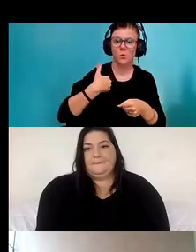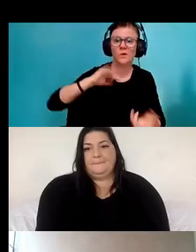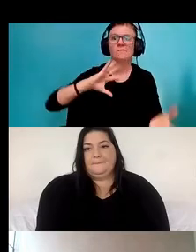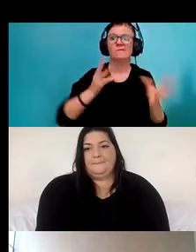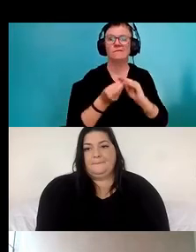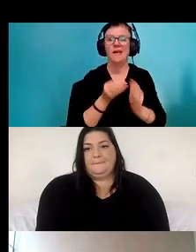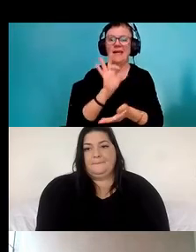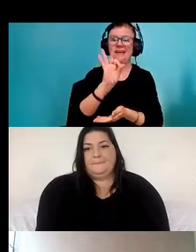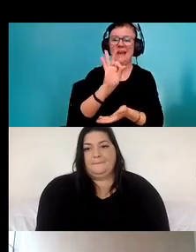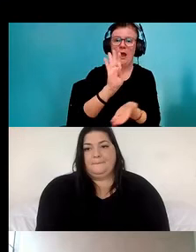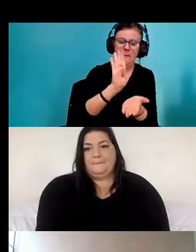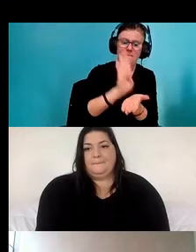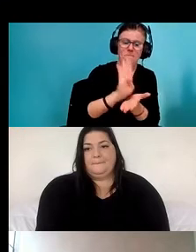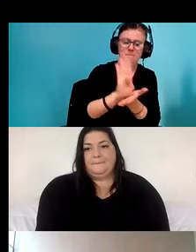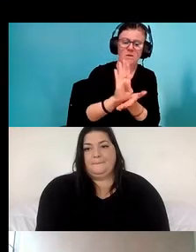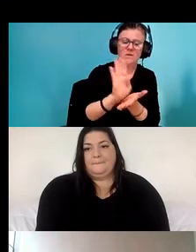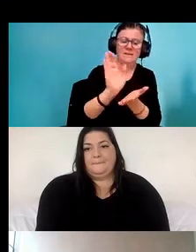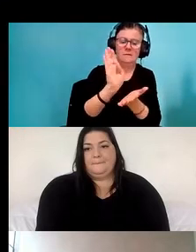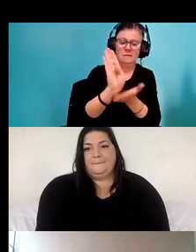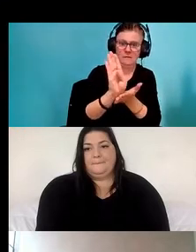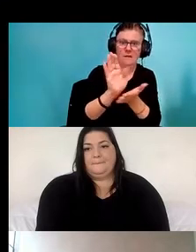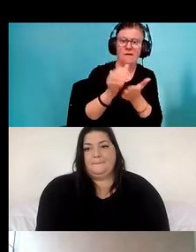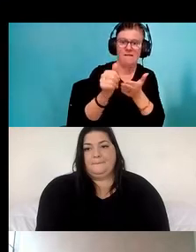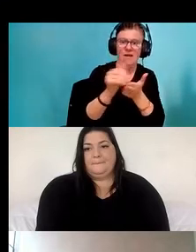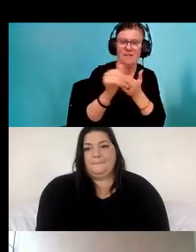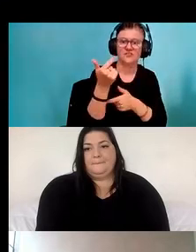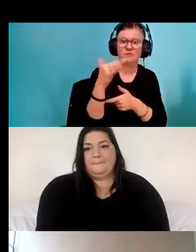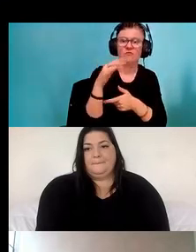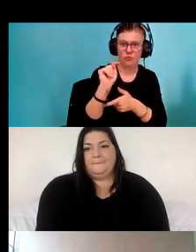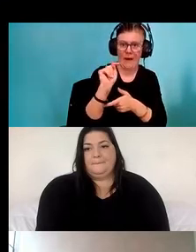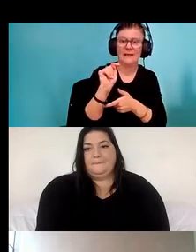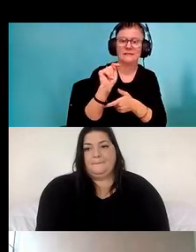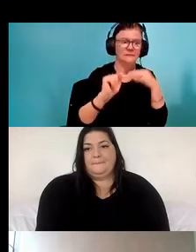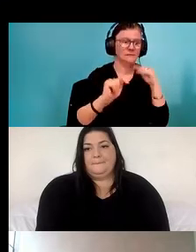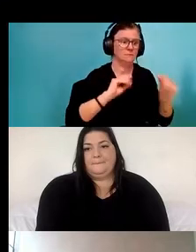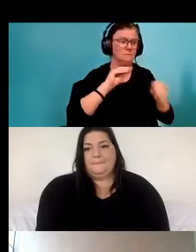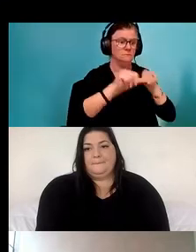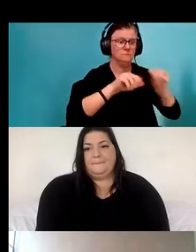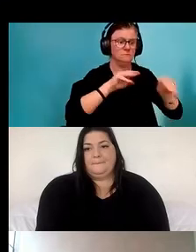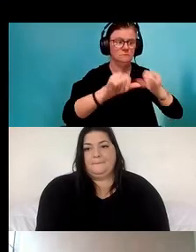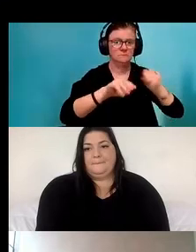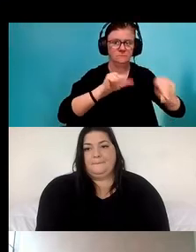in grants to programs authorized by the Violence Against Women